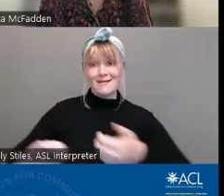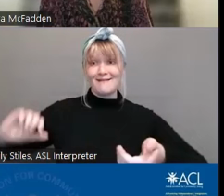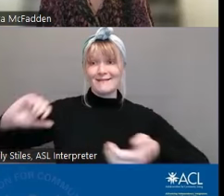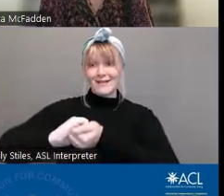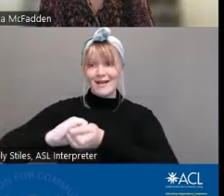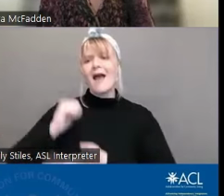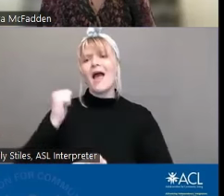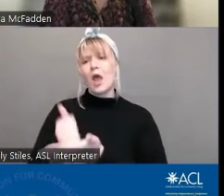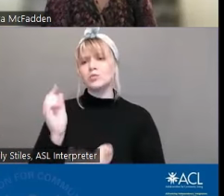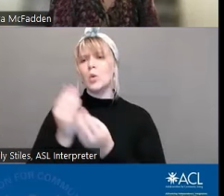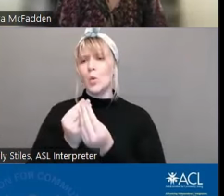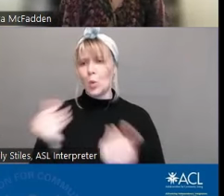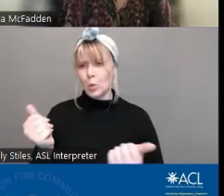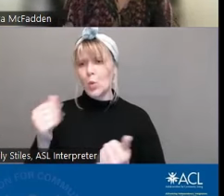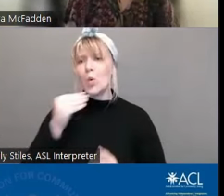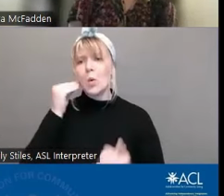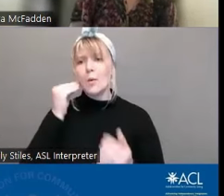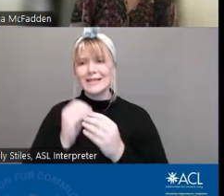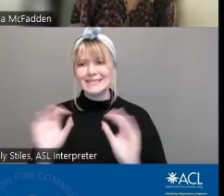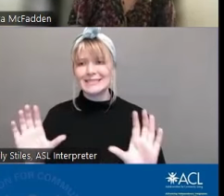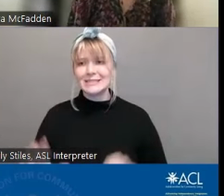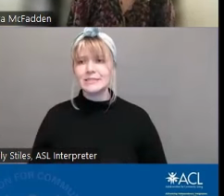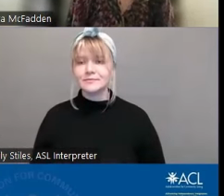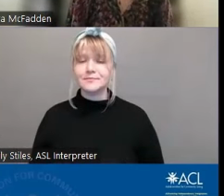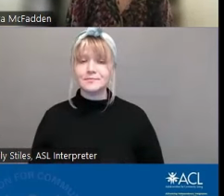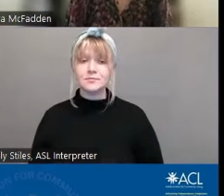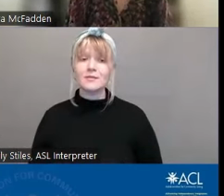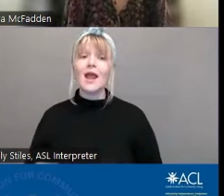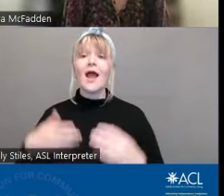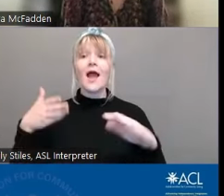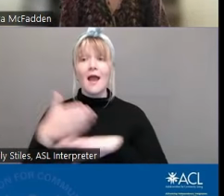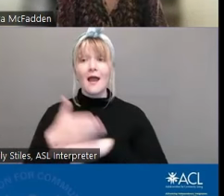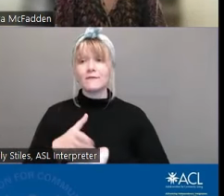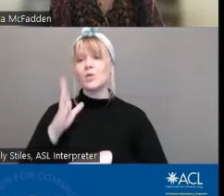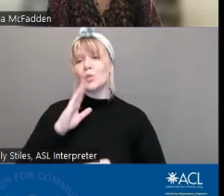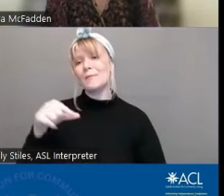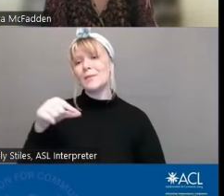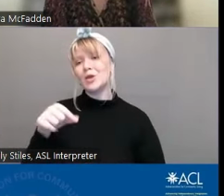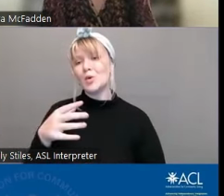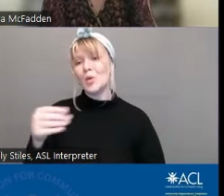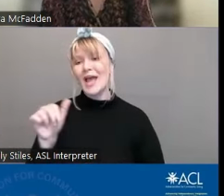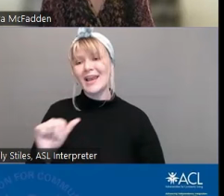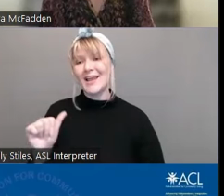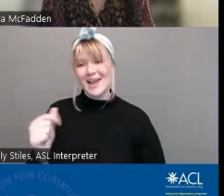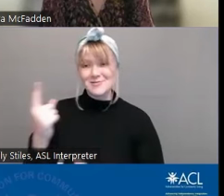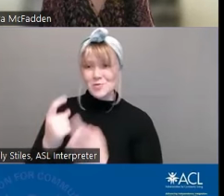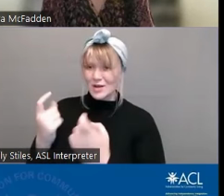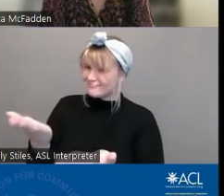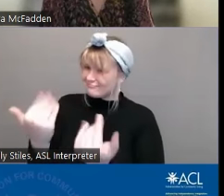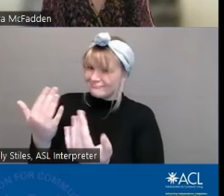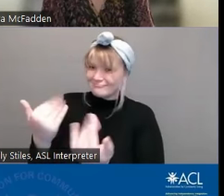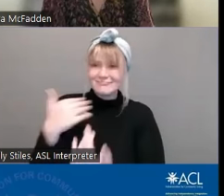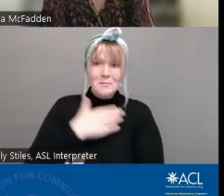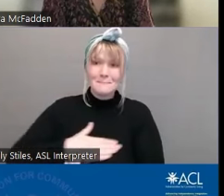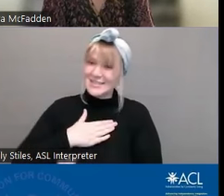We will end with Q&A from you before we close, so be sure to type your questions into the